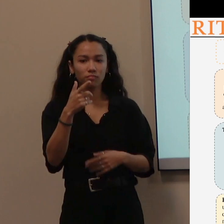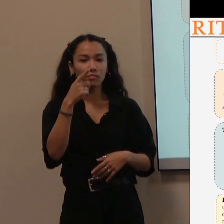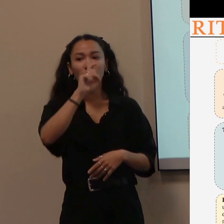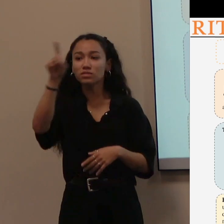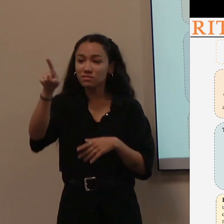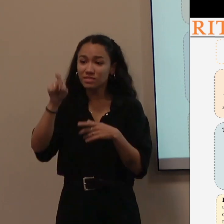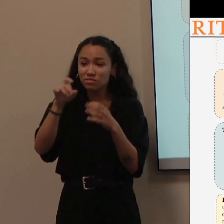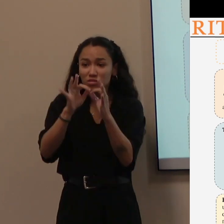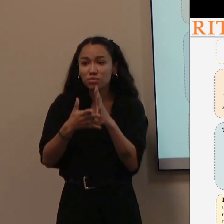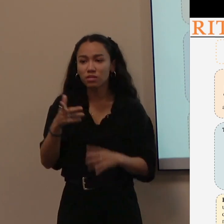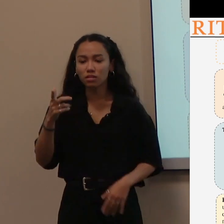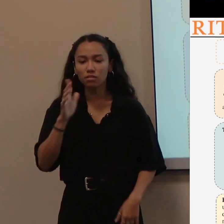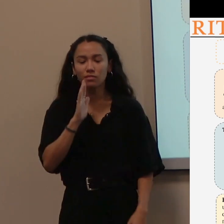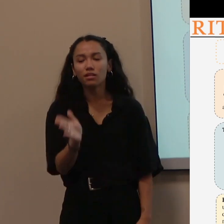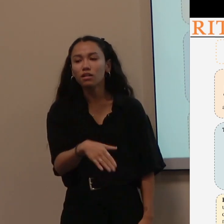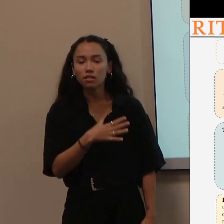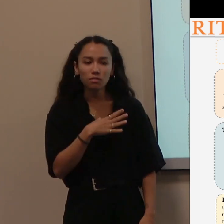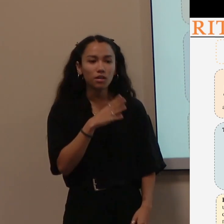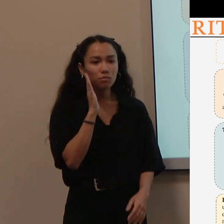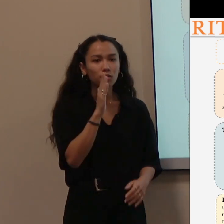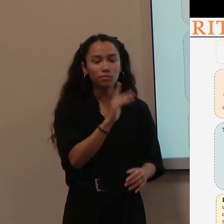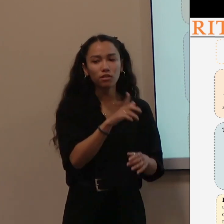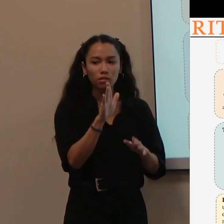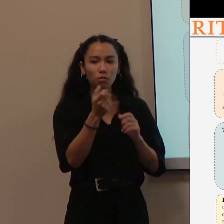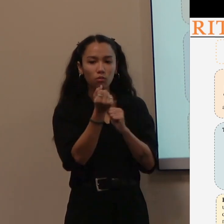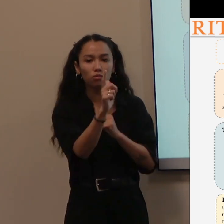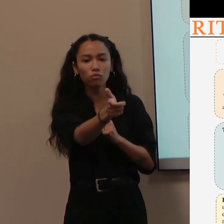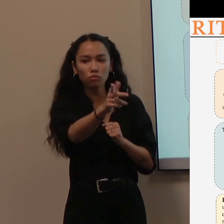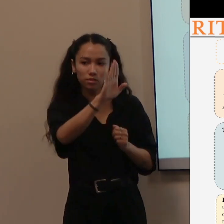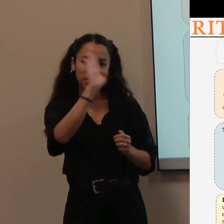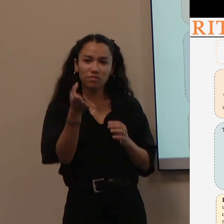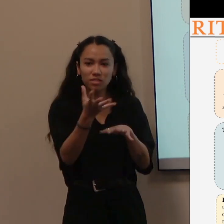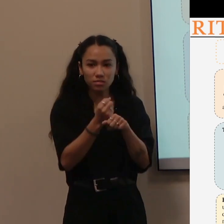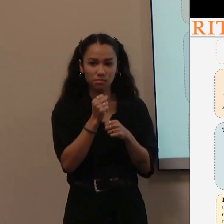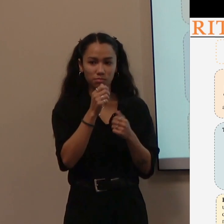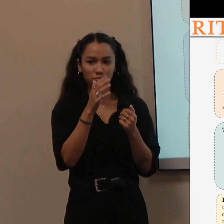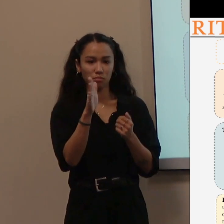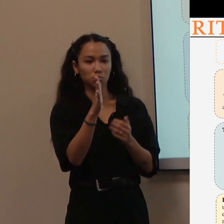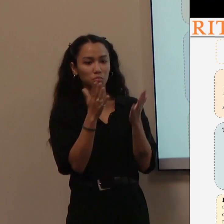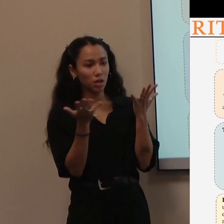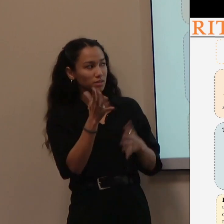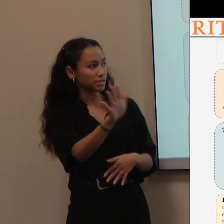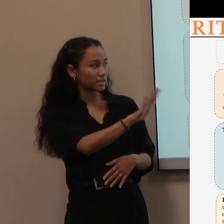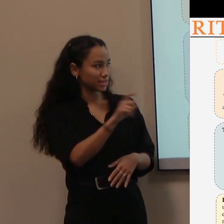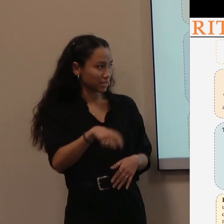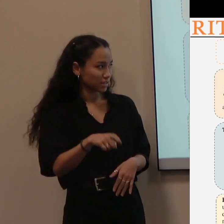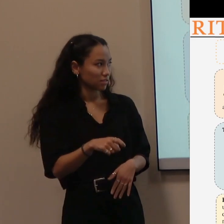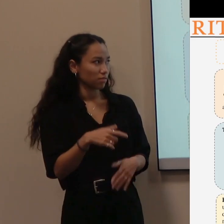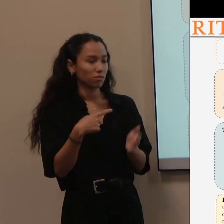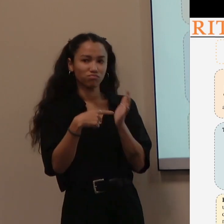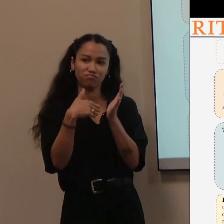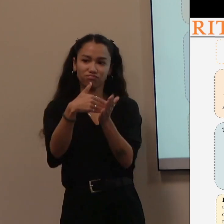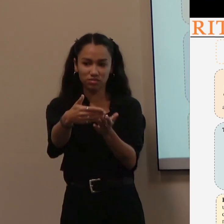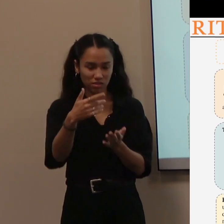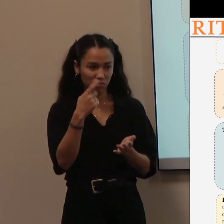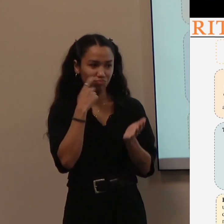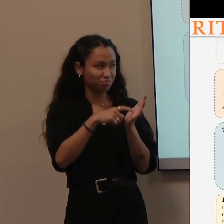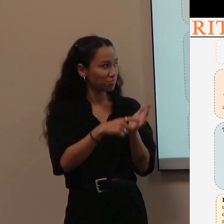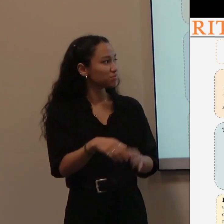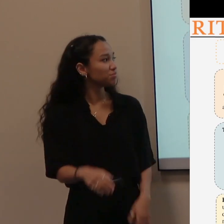they, well at deaf schools, BIPOC students felt like they were excluded from social gatherings and then at mainstream schools, they felt like their needs weren't met